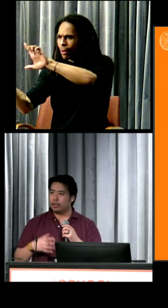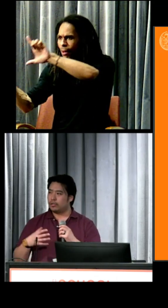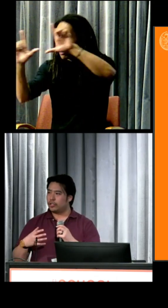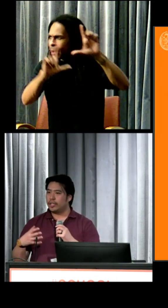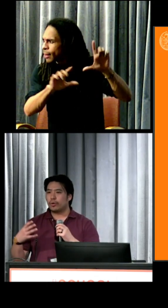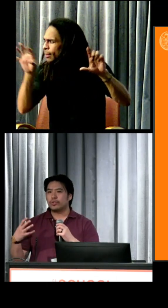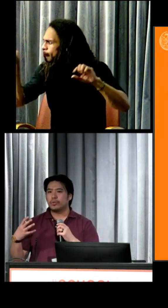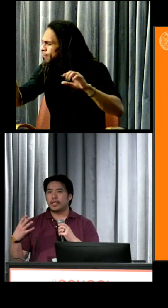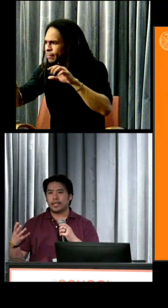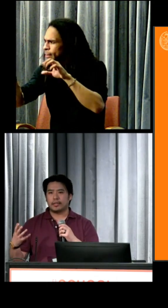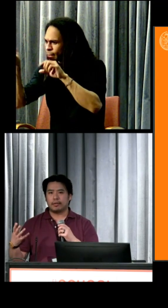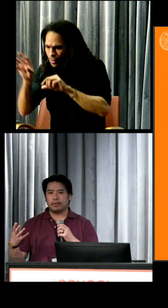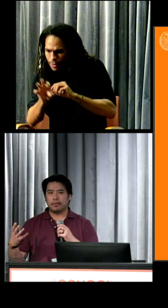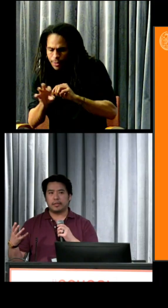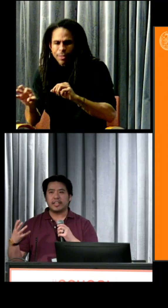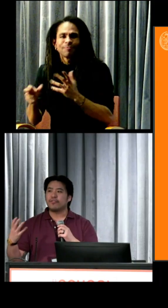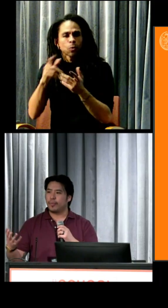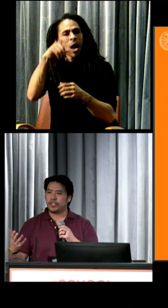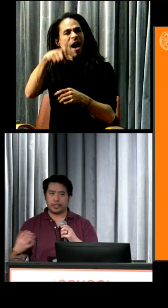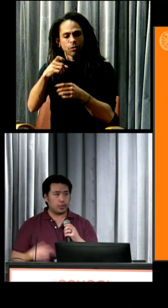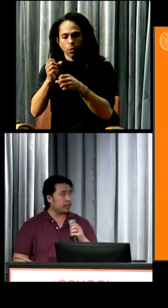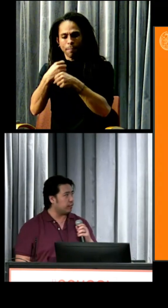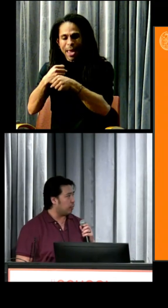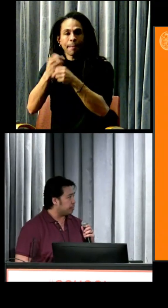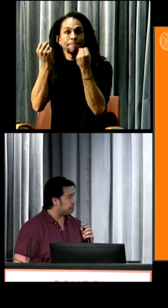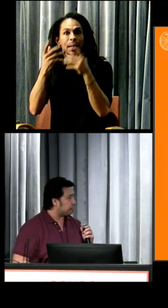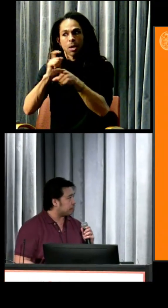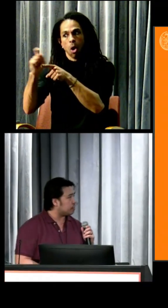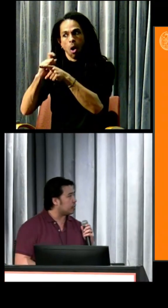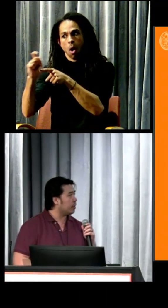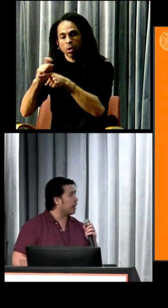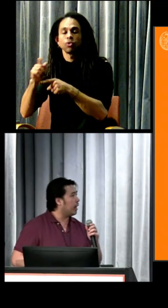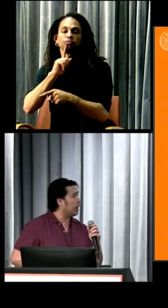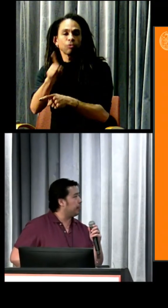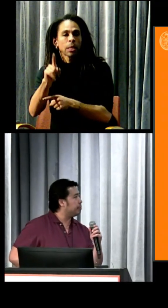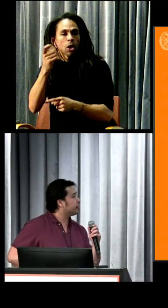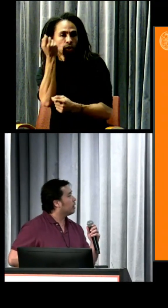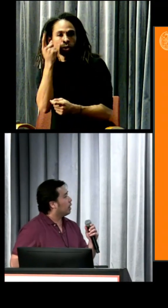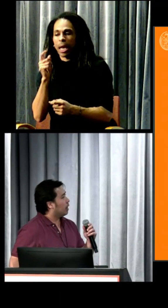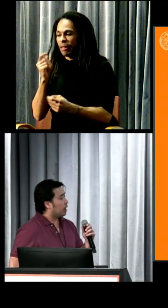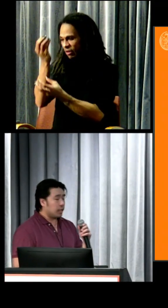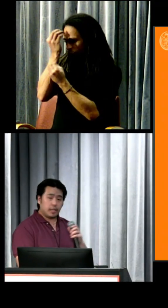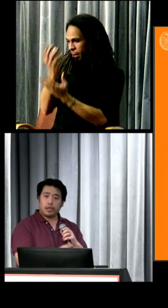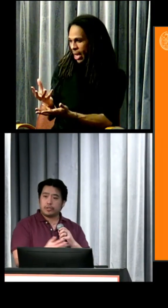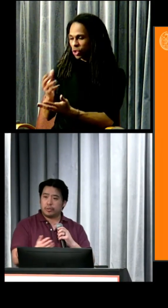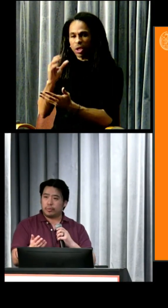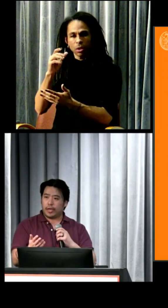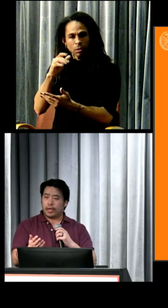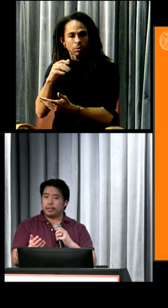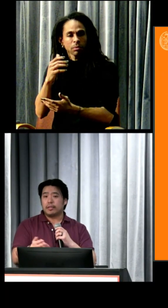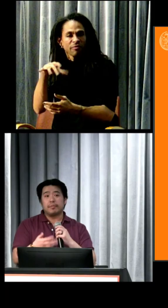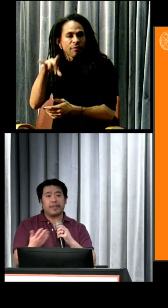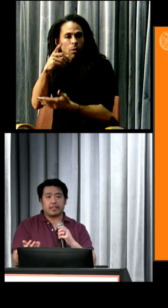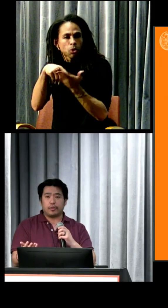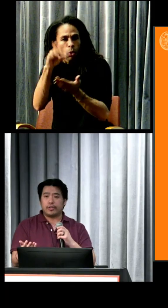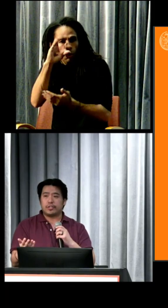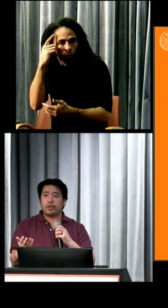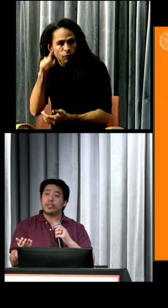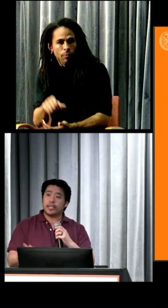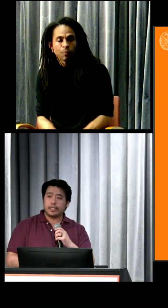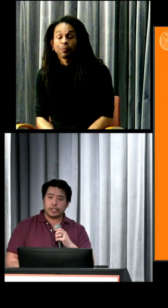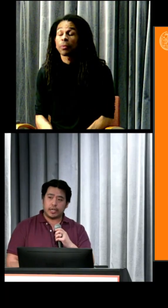So all of the key interpretive takeaways happen from, like, visual graphic visuals using density